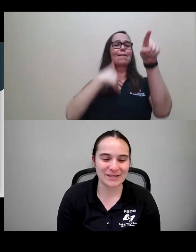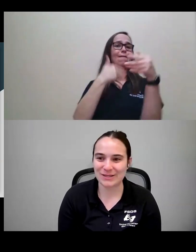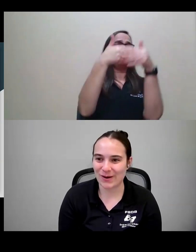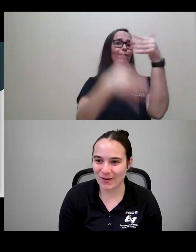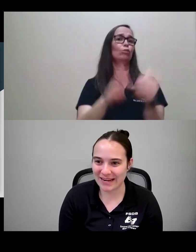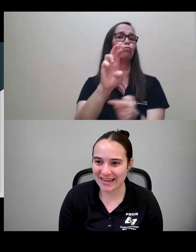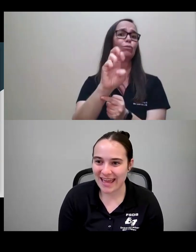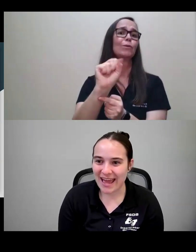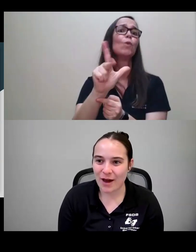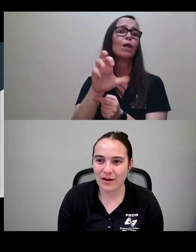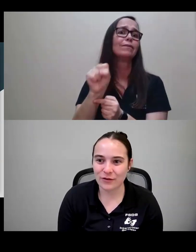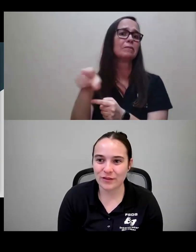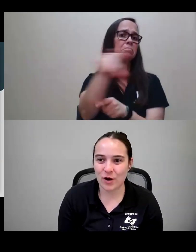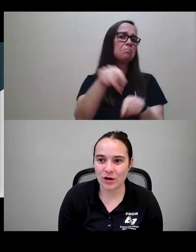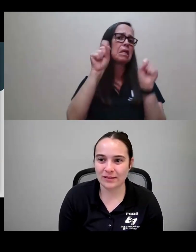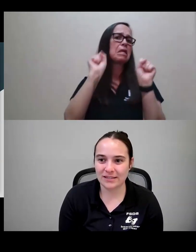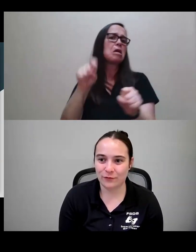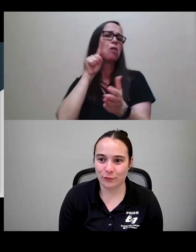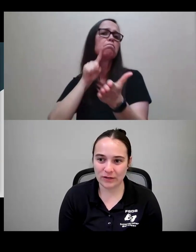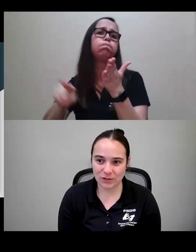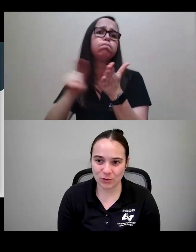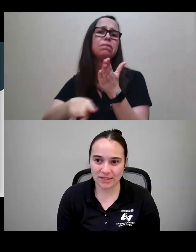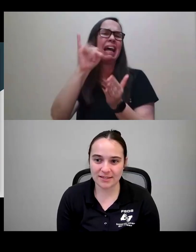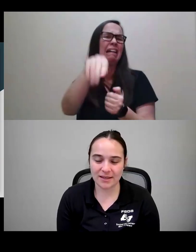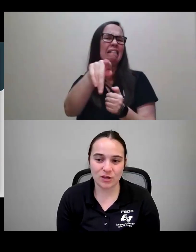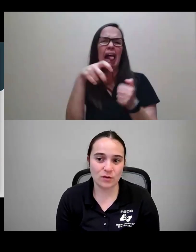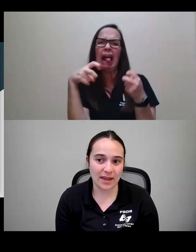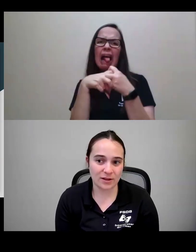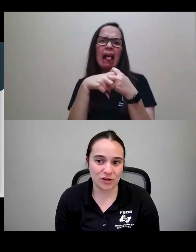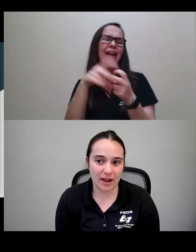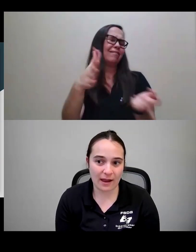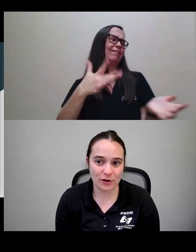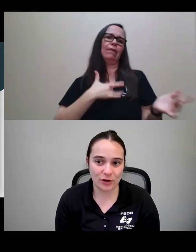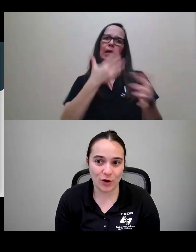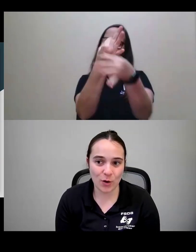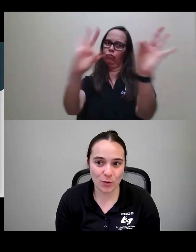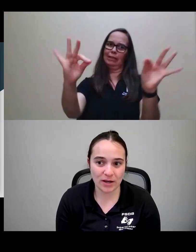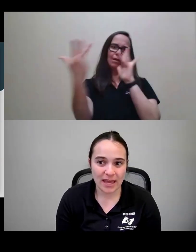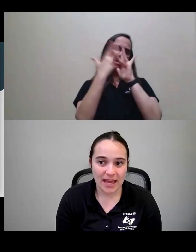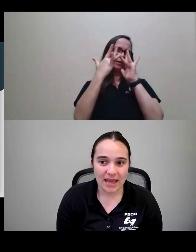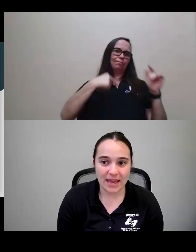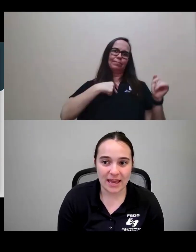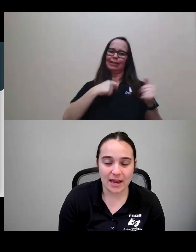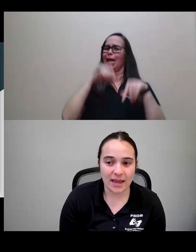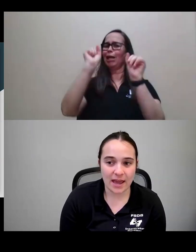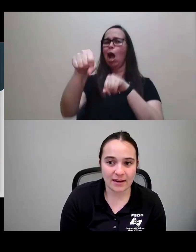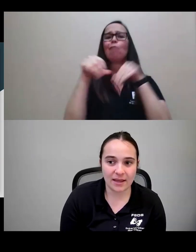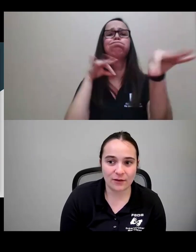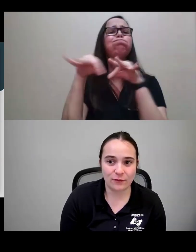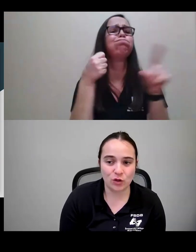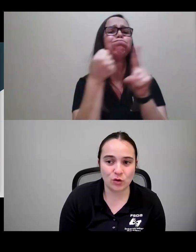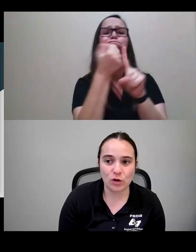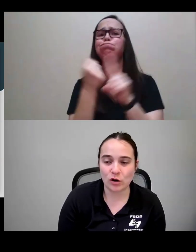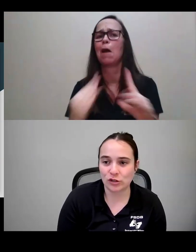bit. Sorry. However, there are a list of resources that you can check out on your own. Again, if you